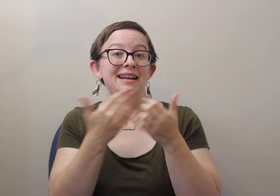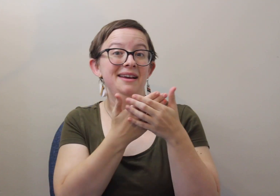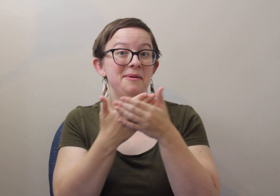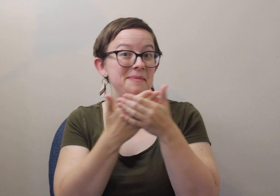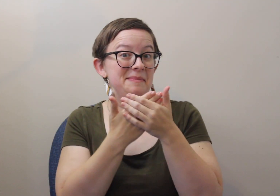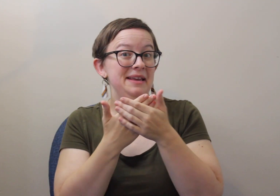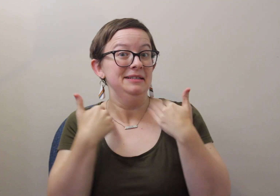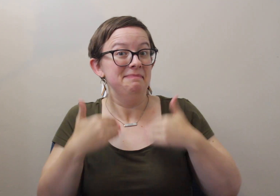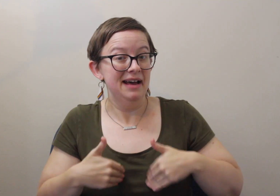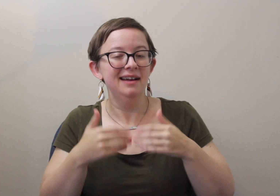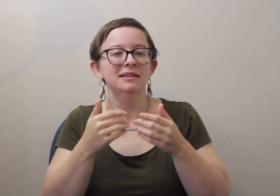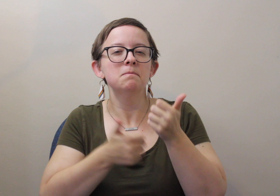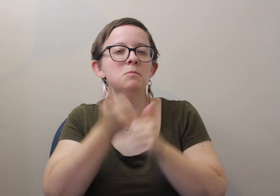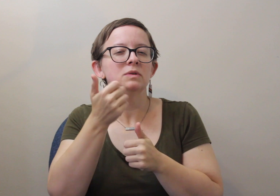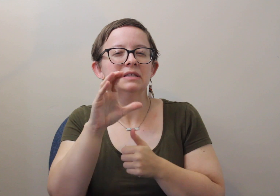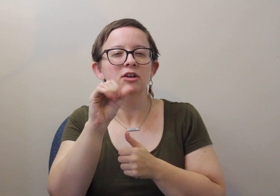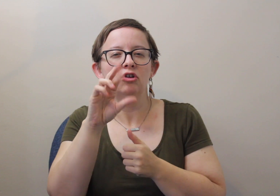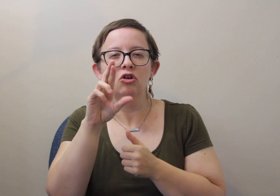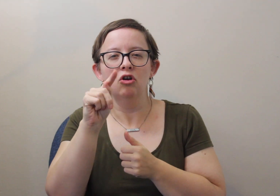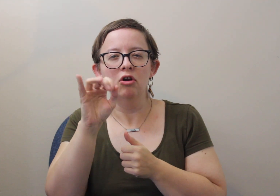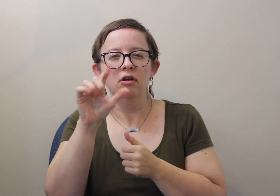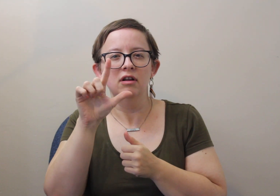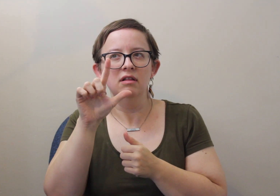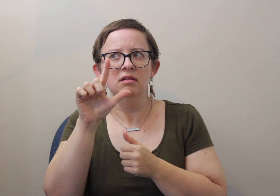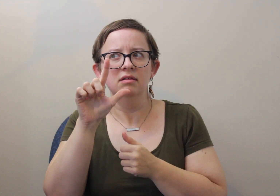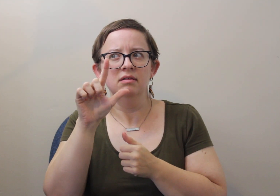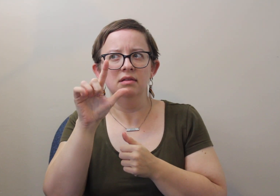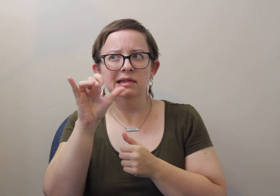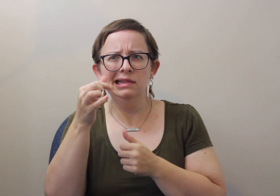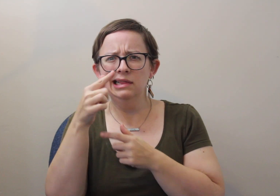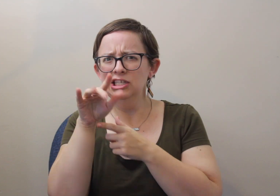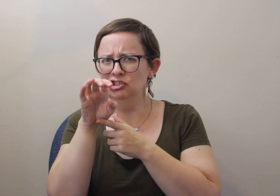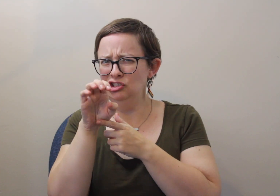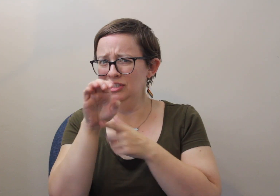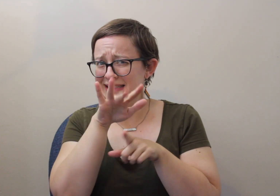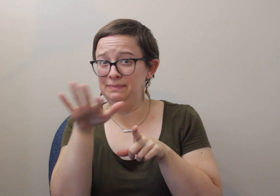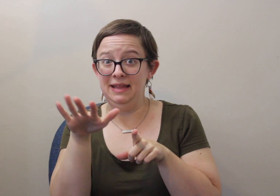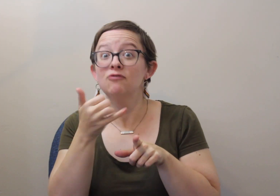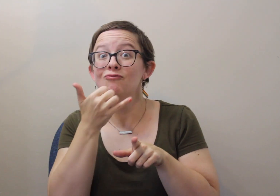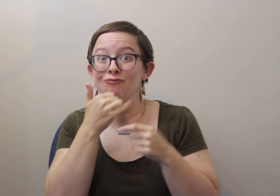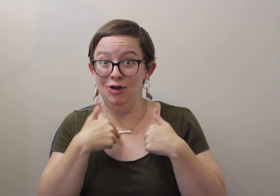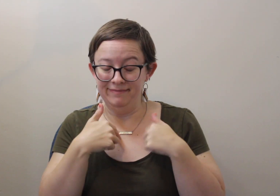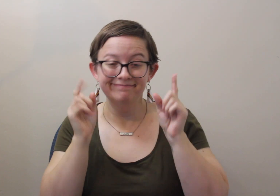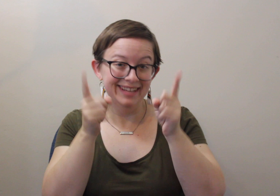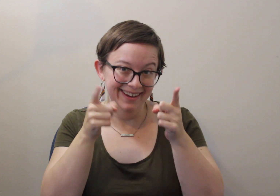Right now they say the baby's body is mostly cartilage... yeah spelling definitely wrong.